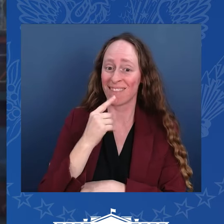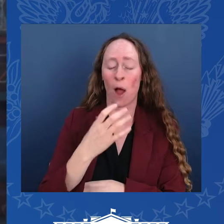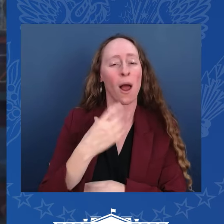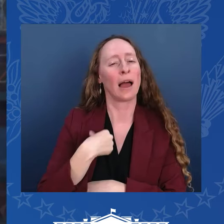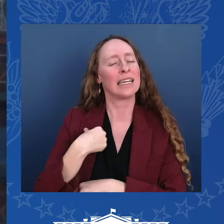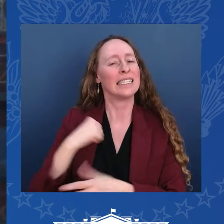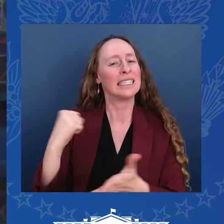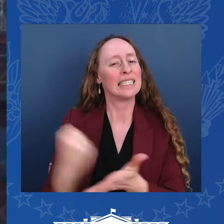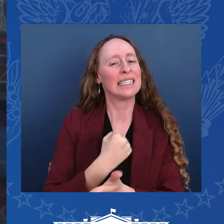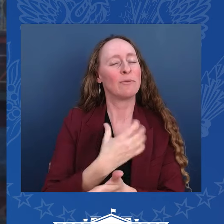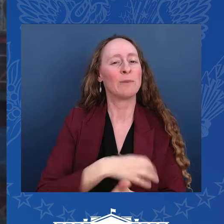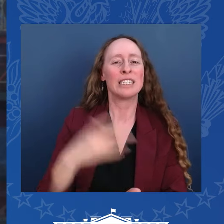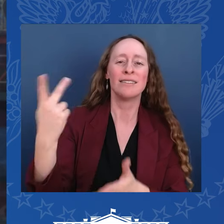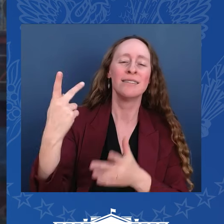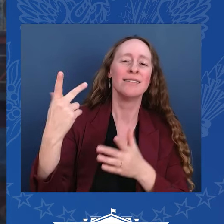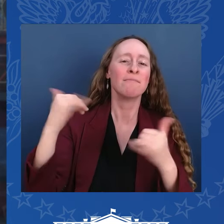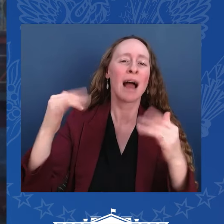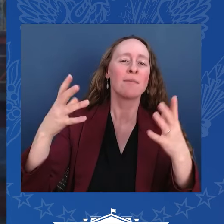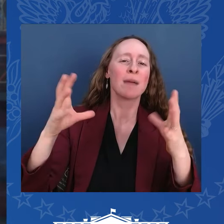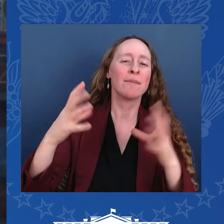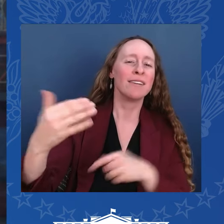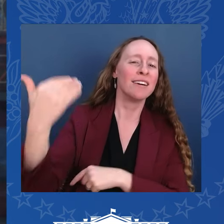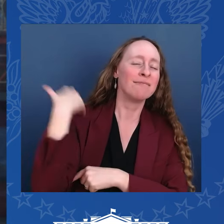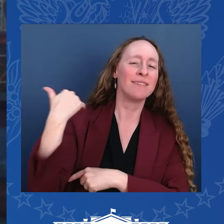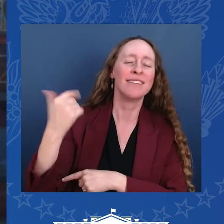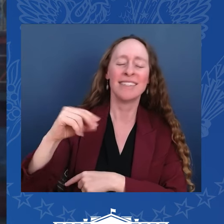You know, and Mayor Scott, there you go.